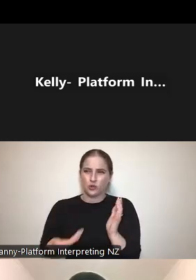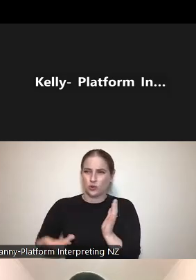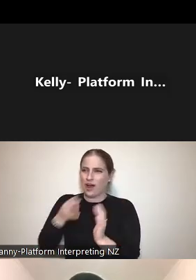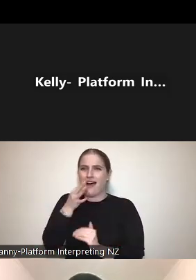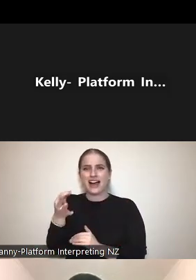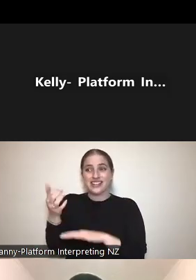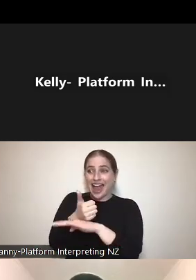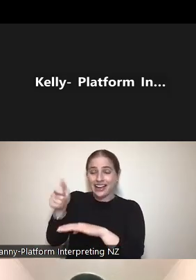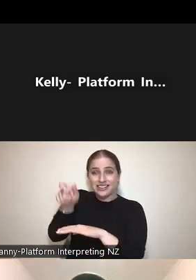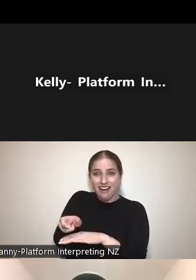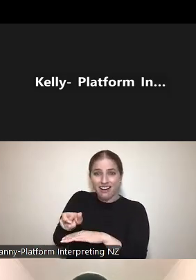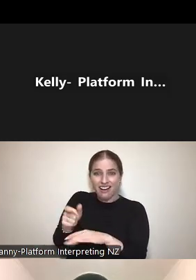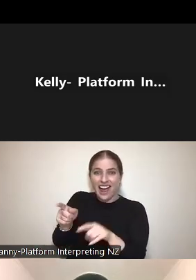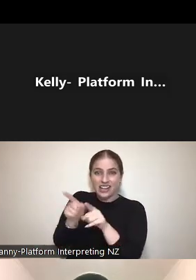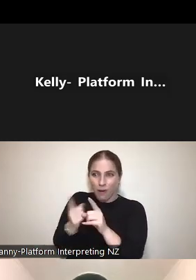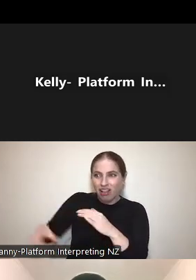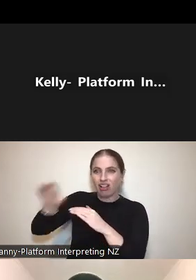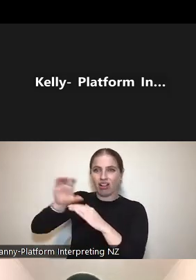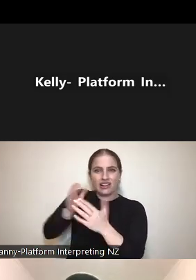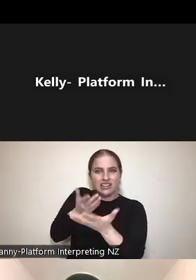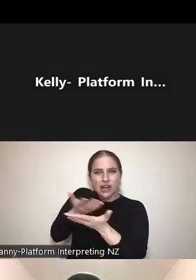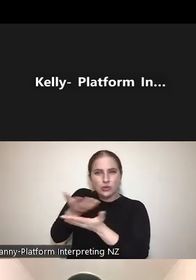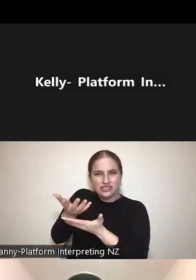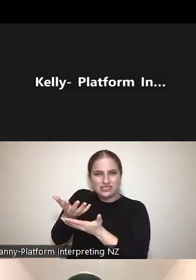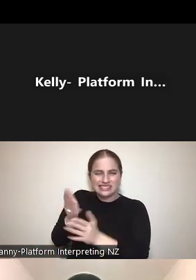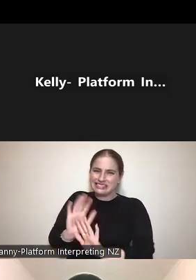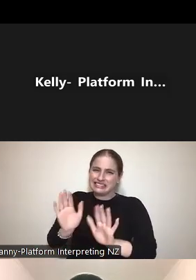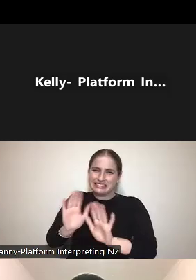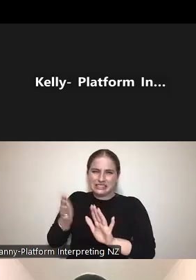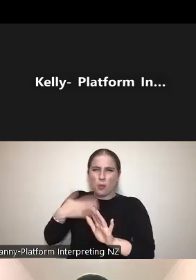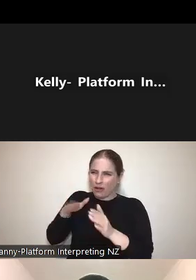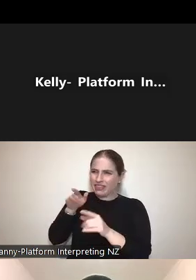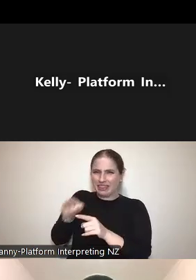You want them to be at their best, and be able to focus on being an actor.